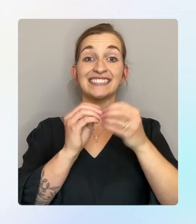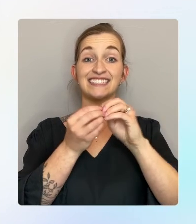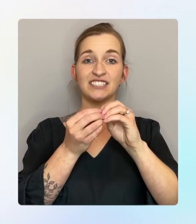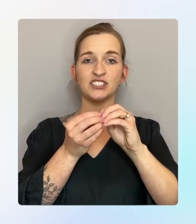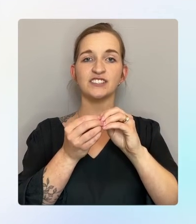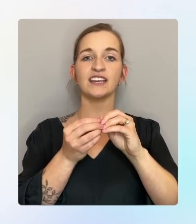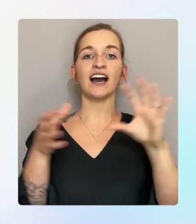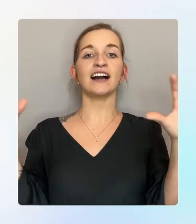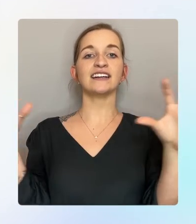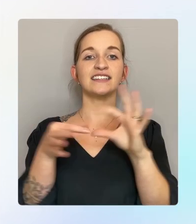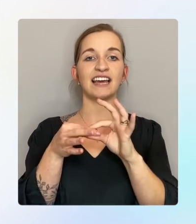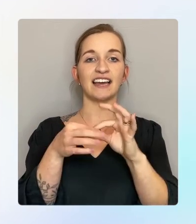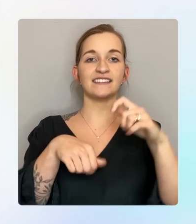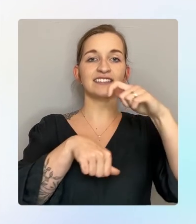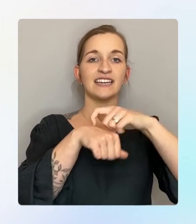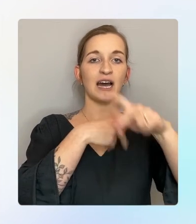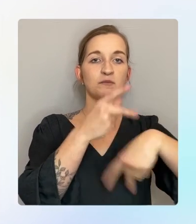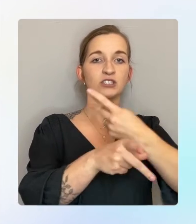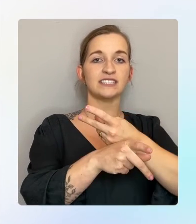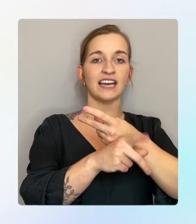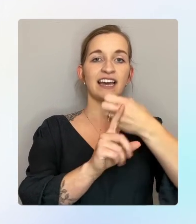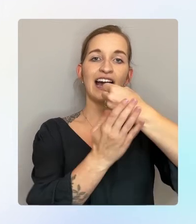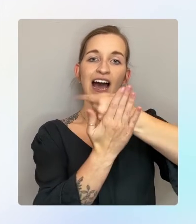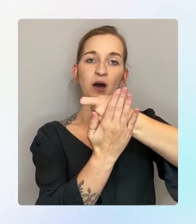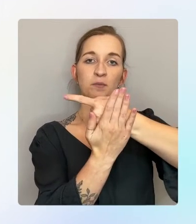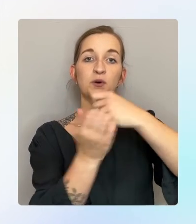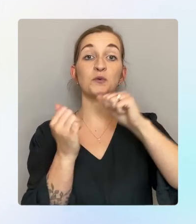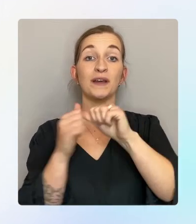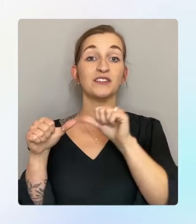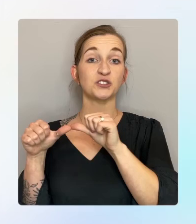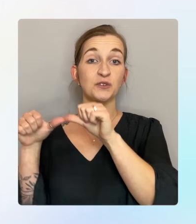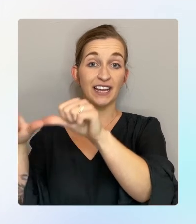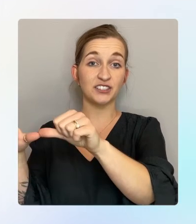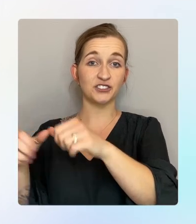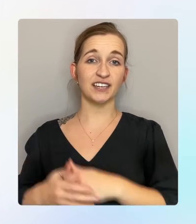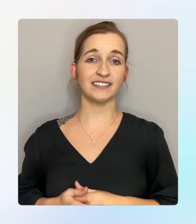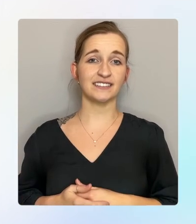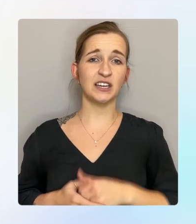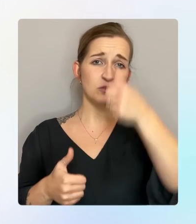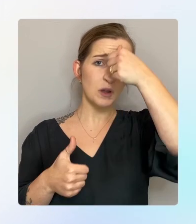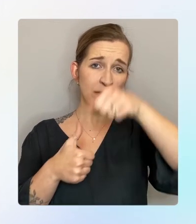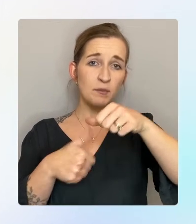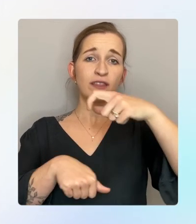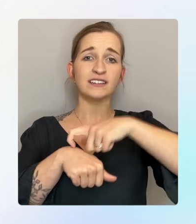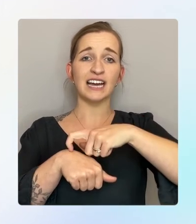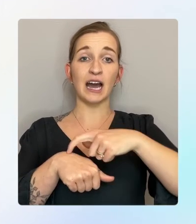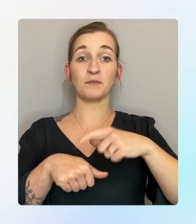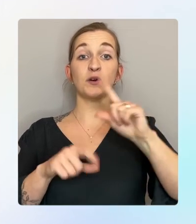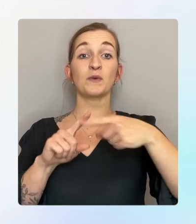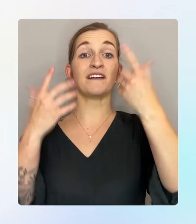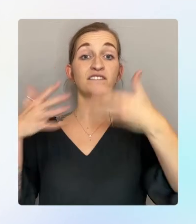we connect the "Timer state" output with the duration. Remember that the timer should reset its count